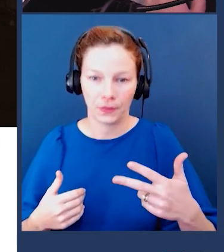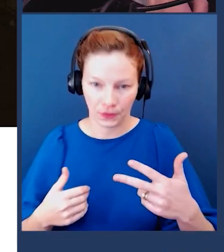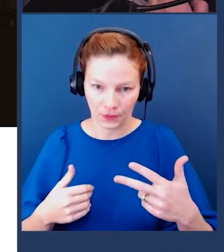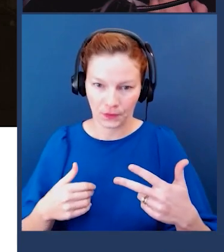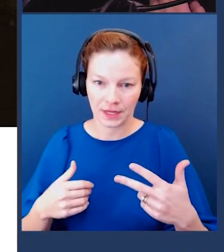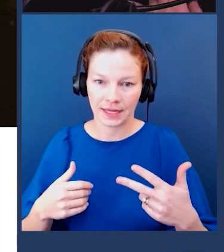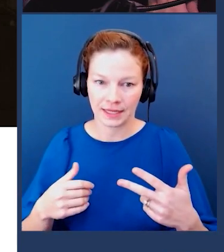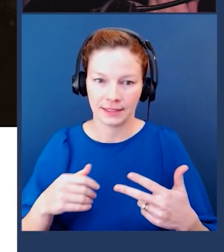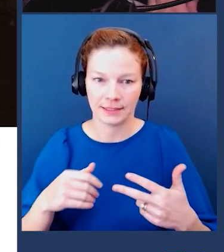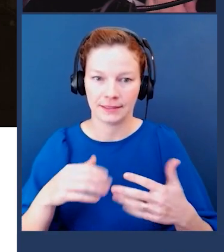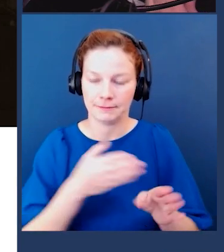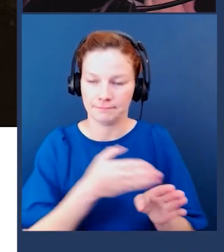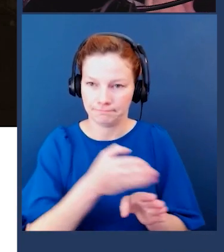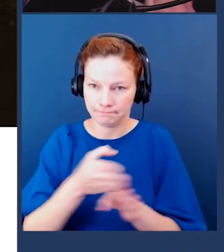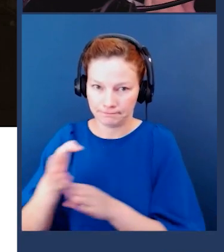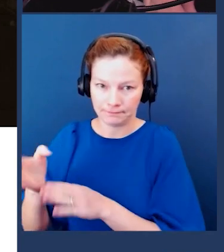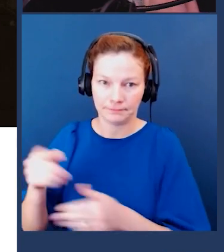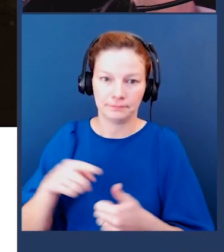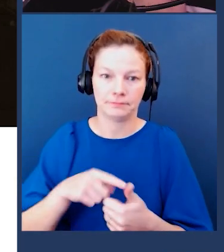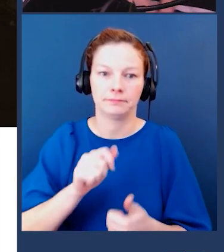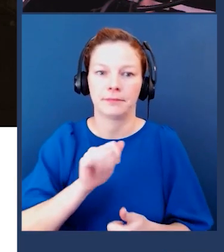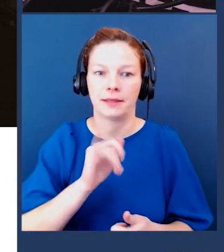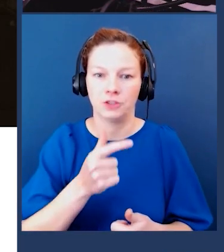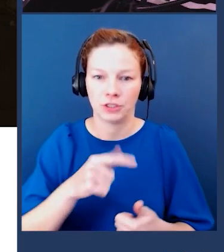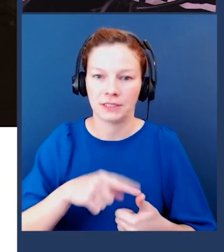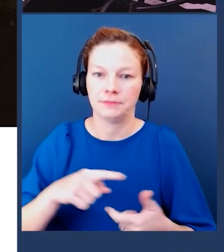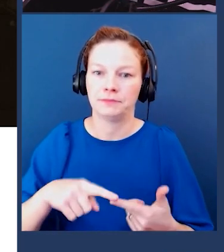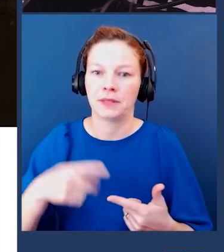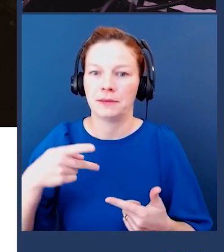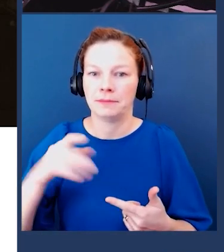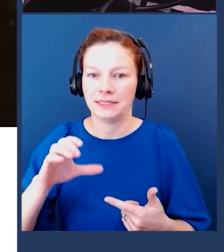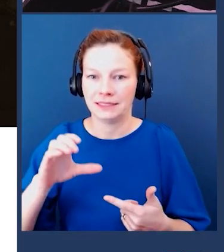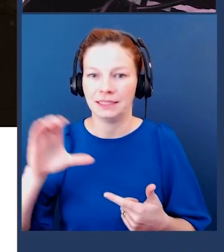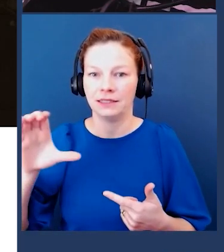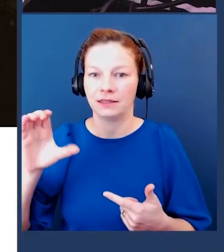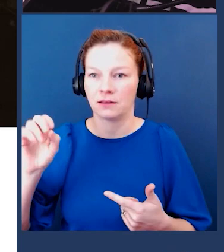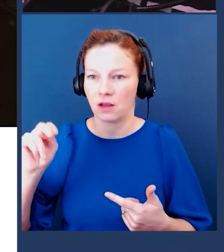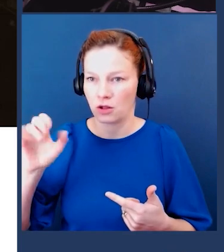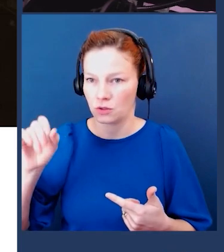We have A.R.G., we have PC/console and backend/liveops. This is where we're mostly have developed